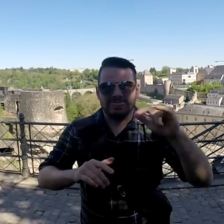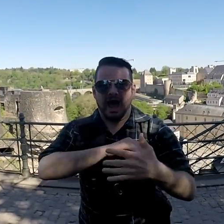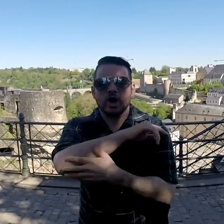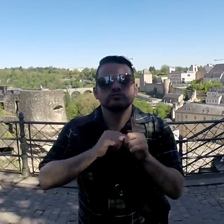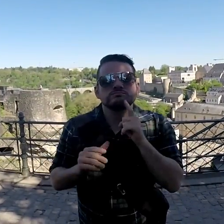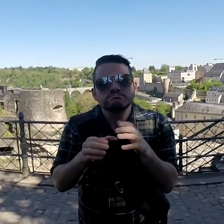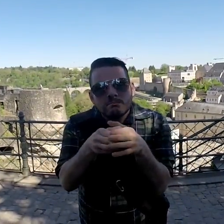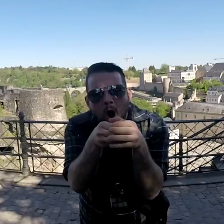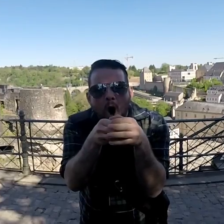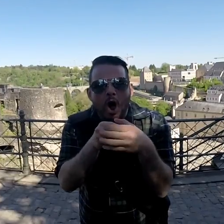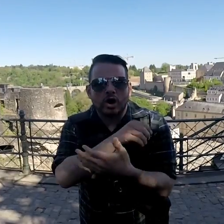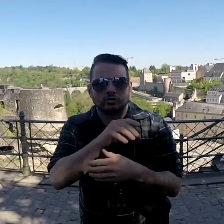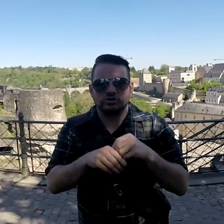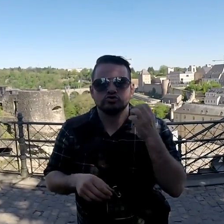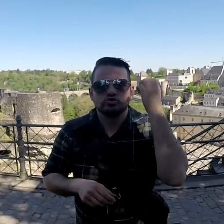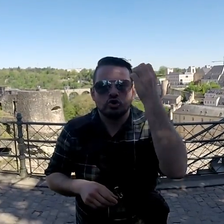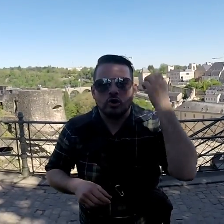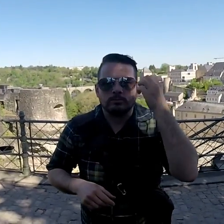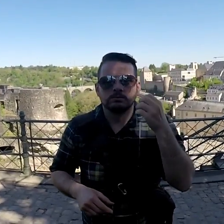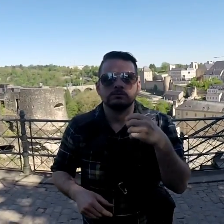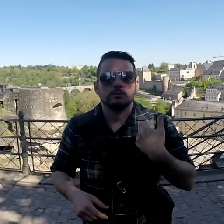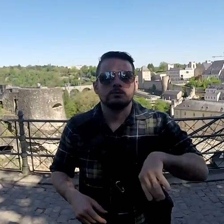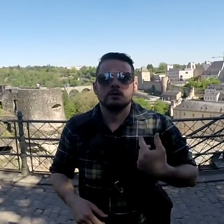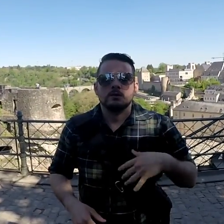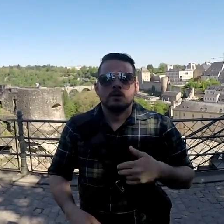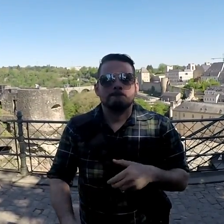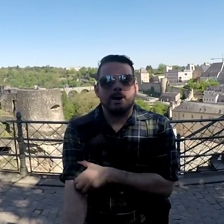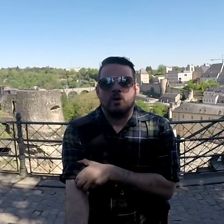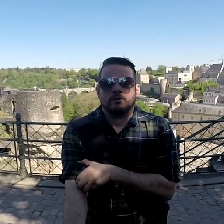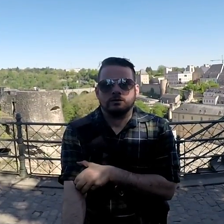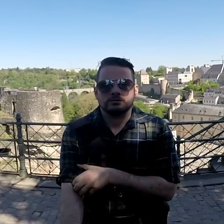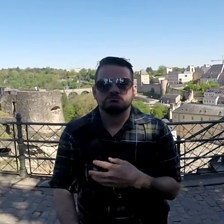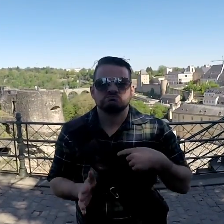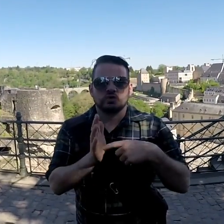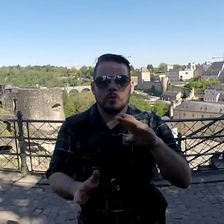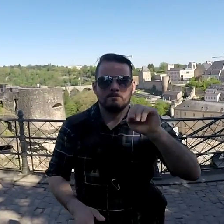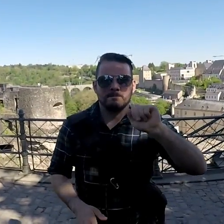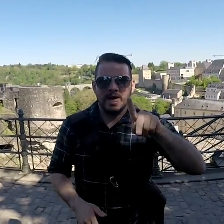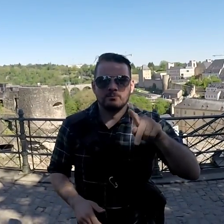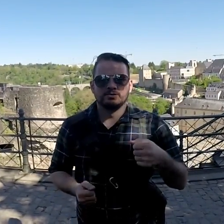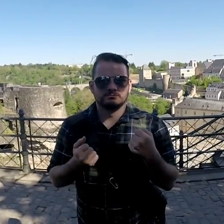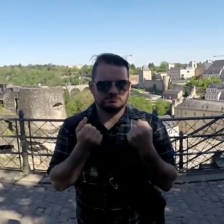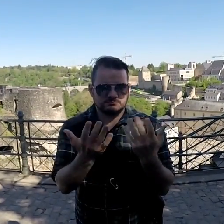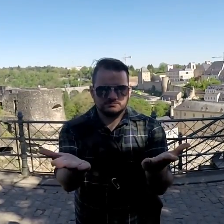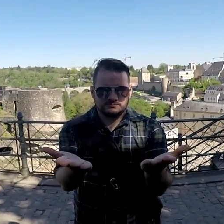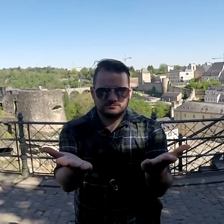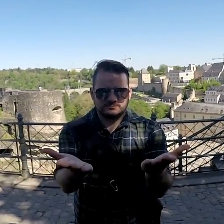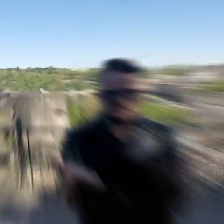It's a very small country in Europe but it is very powerful. I'm showing you the map now.